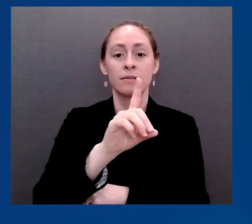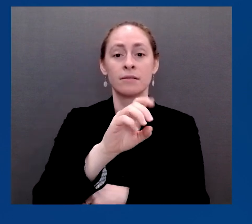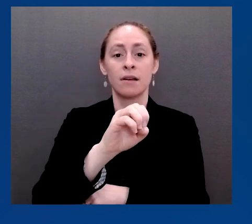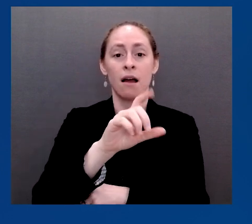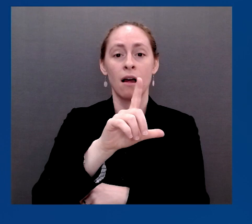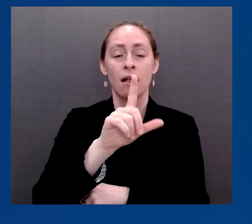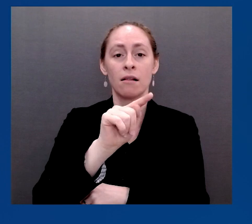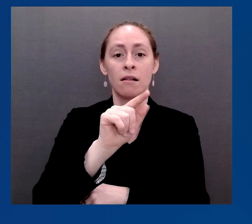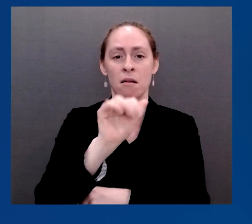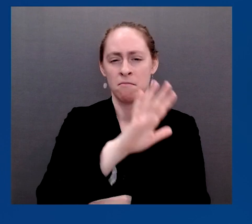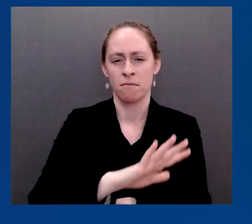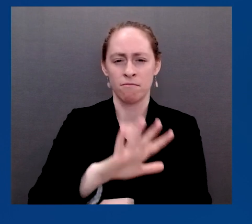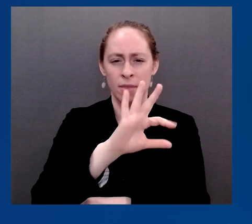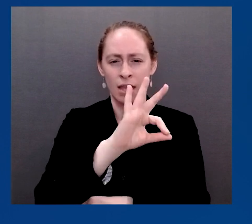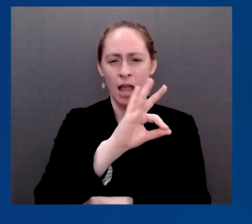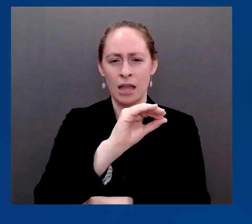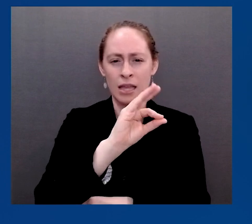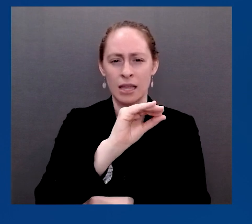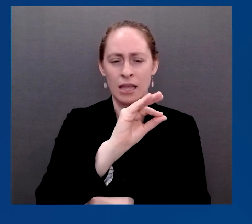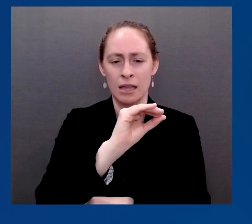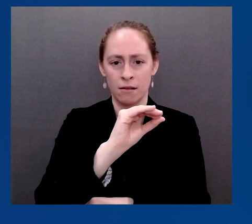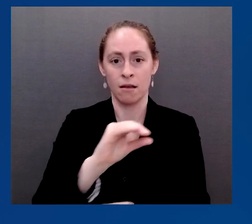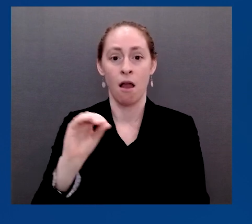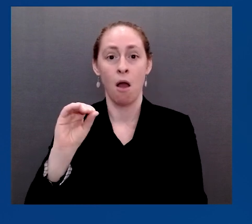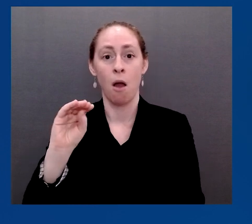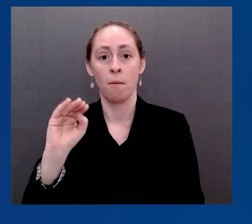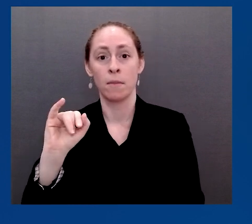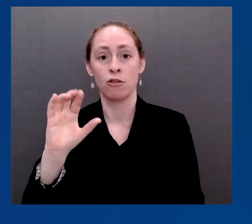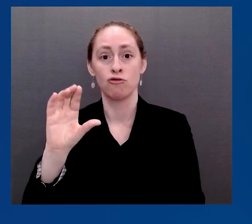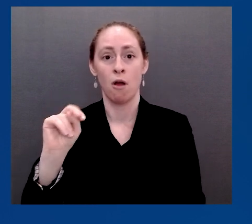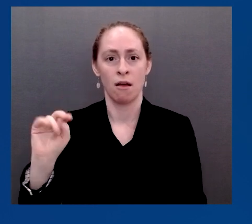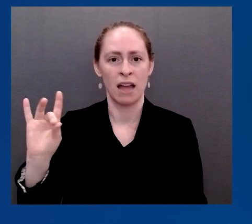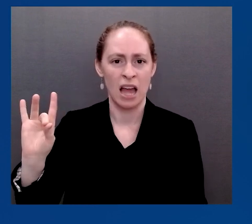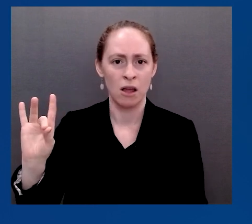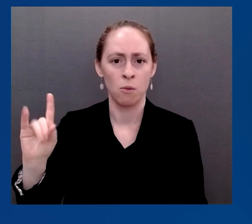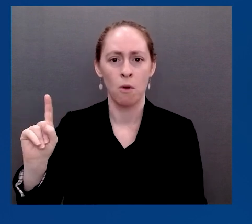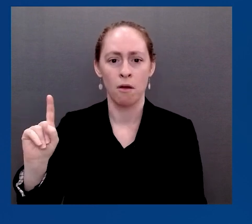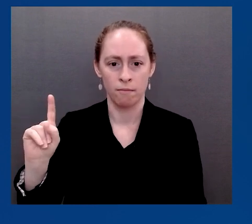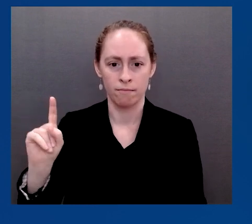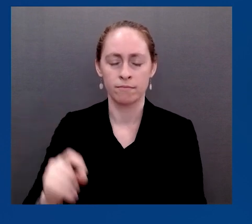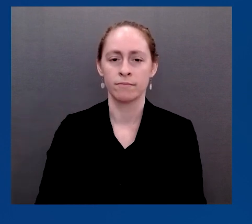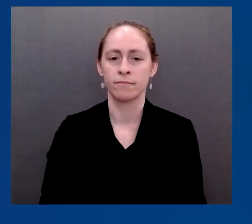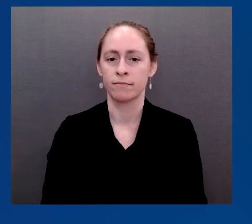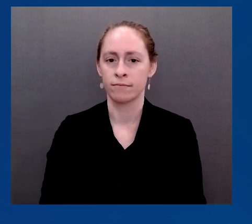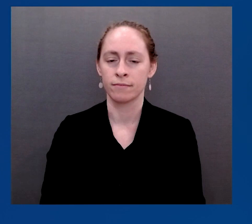But more than six months after the second dose, it wanes with Omicron to 57,